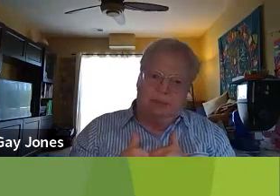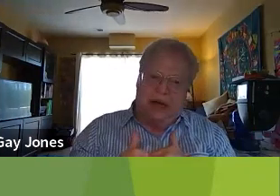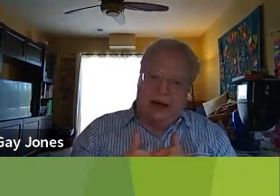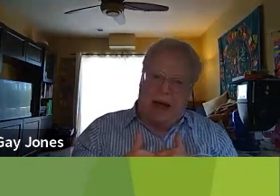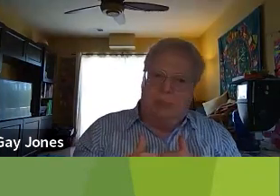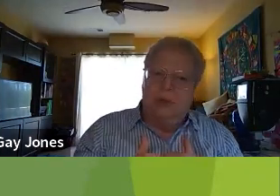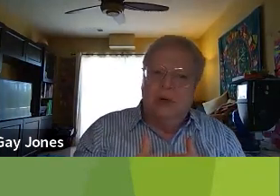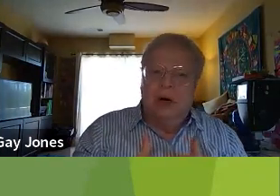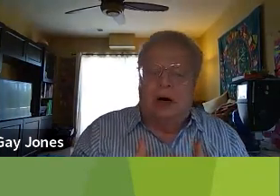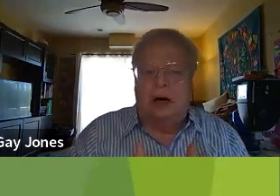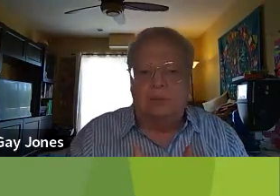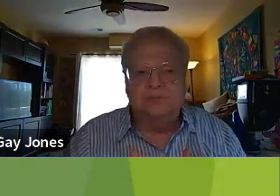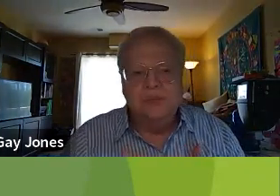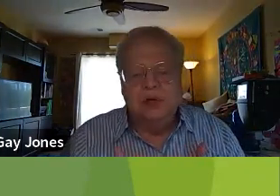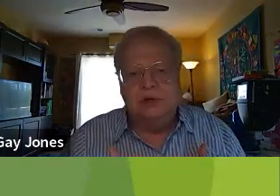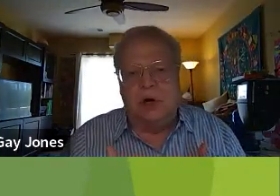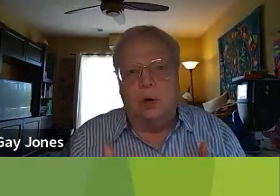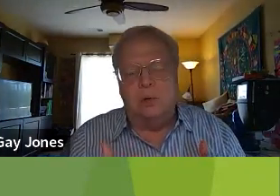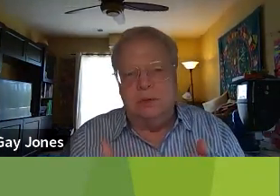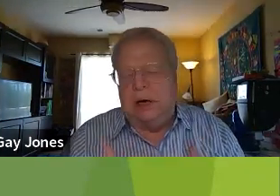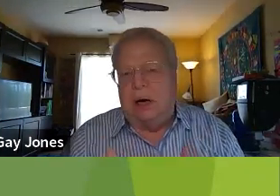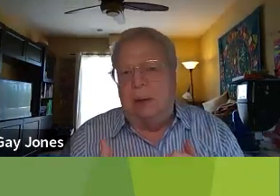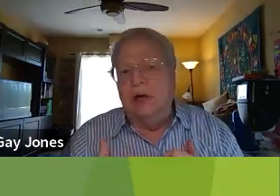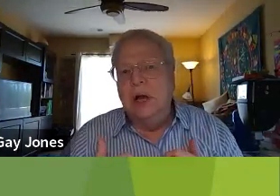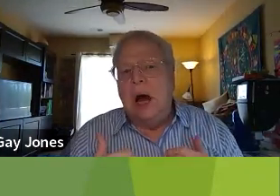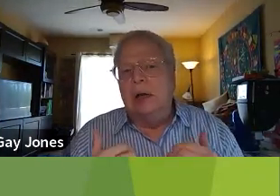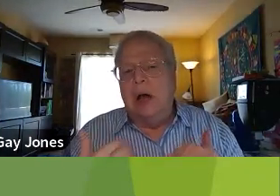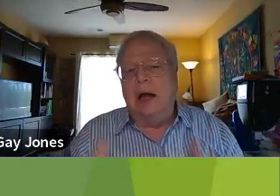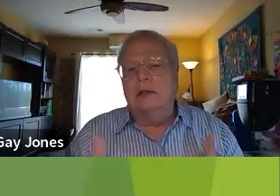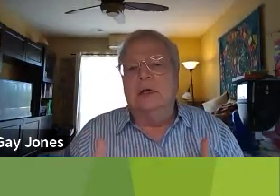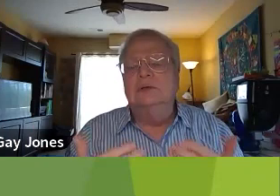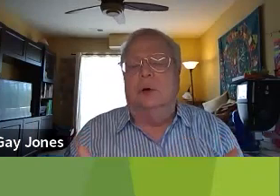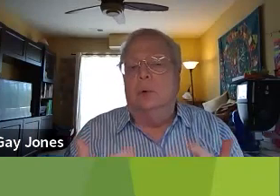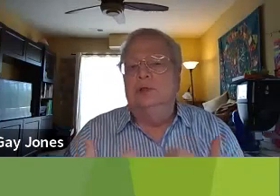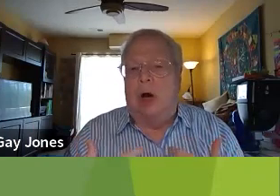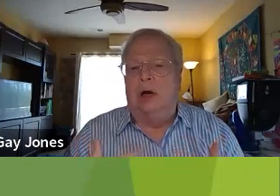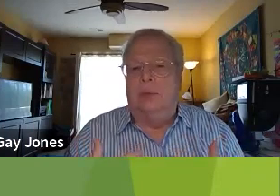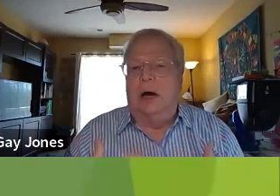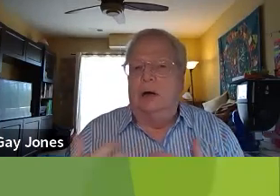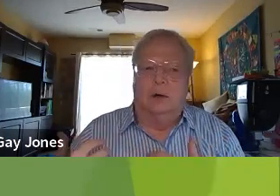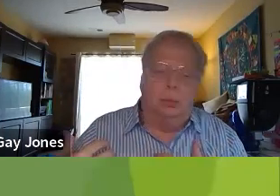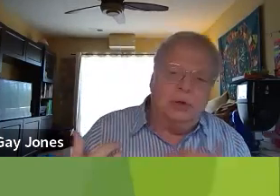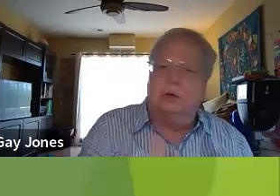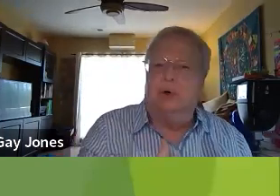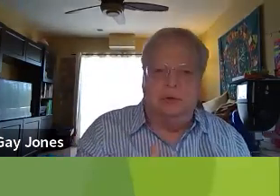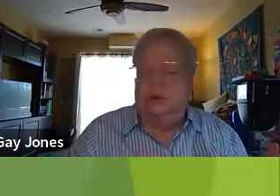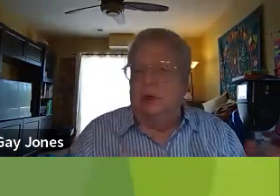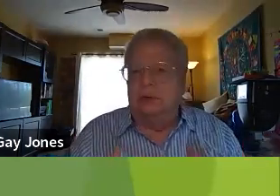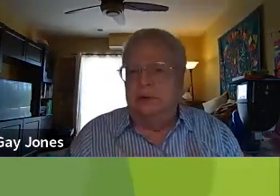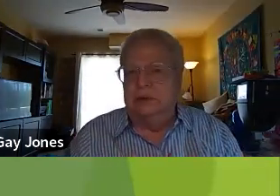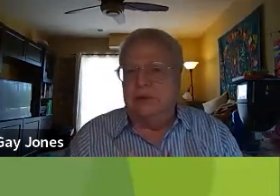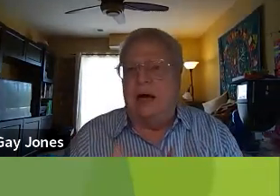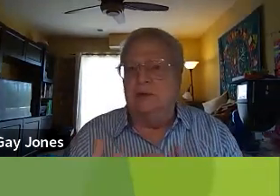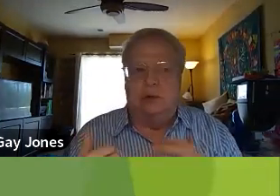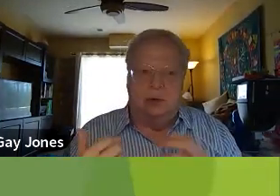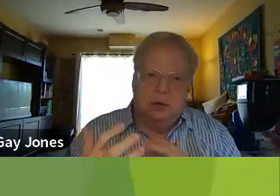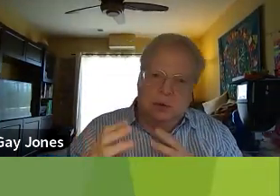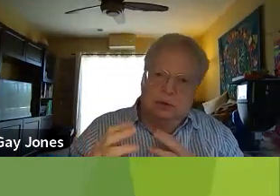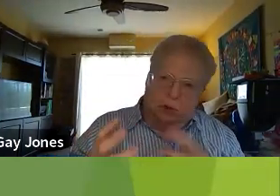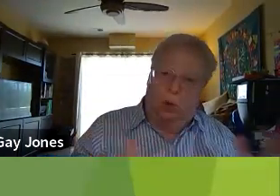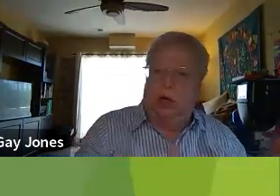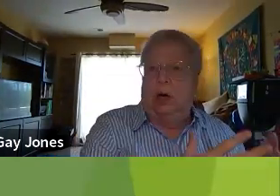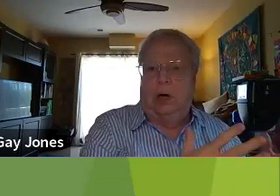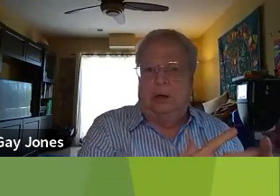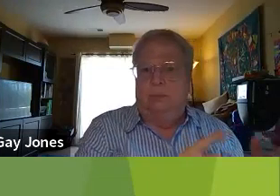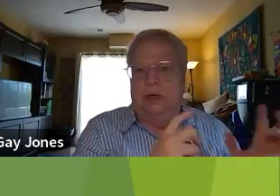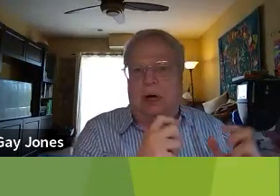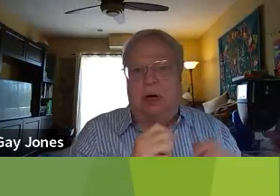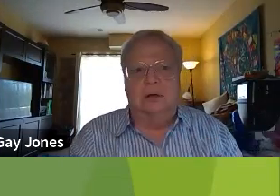So, yeah, a lot of things that we talk about are applicable to the disaster going on, because